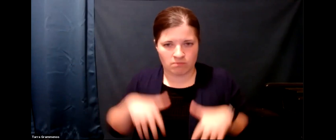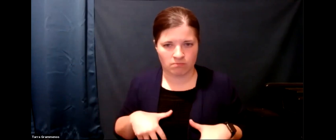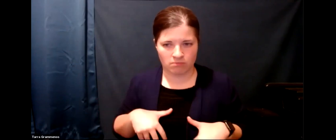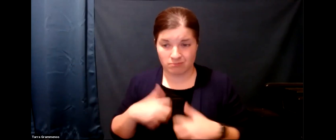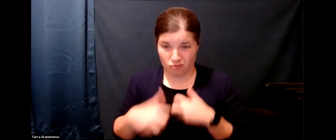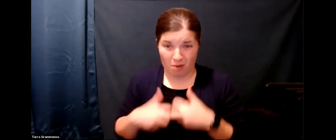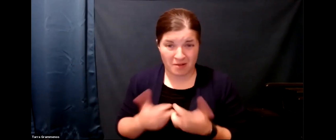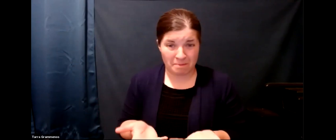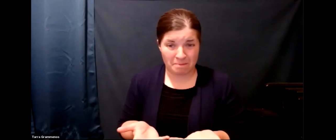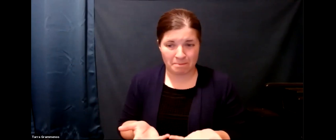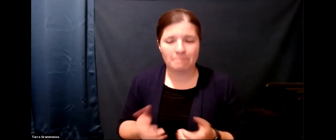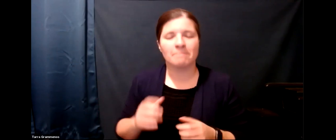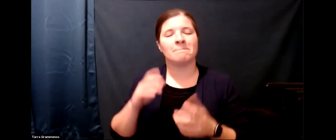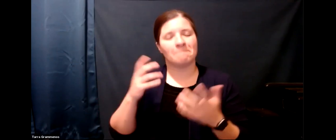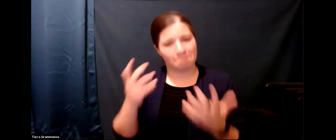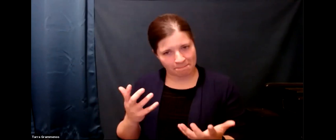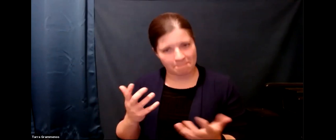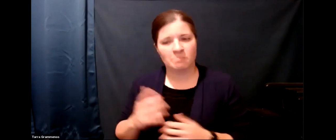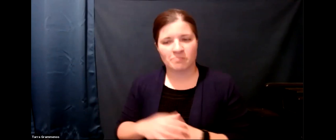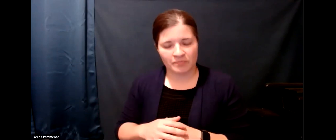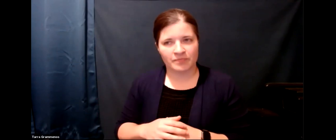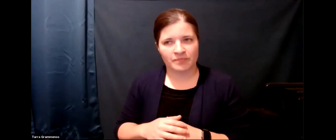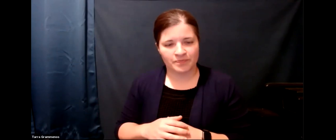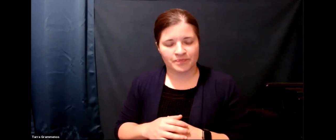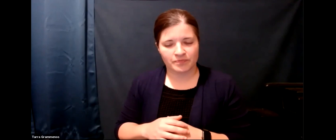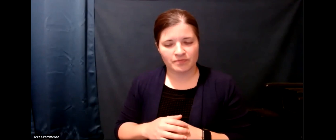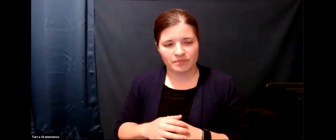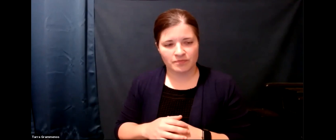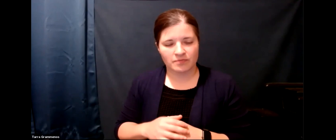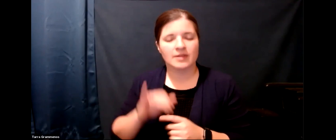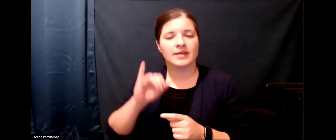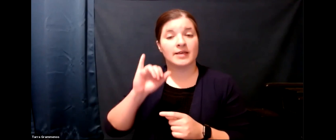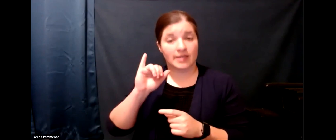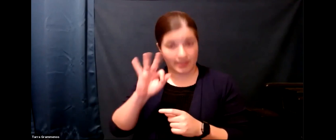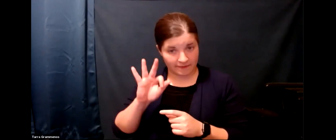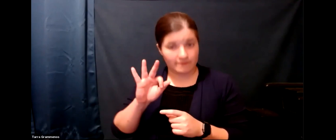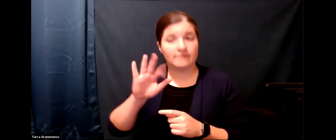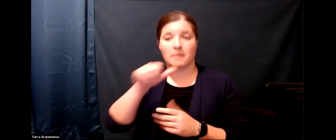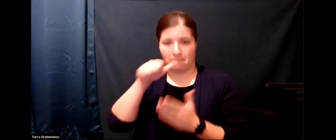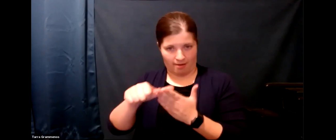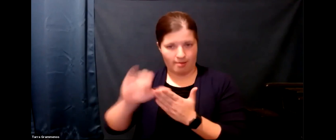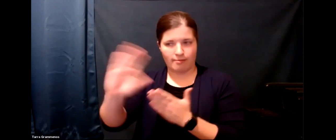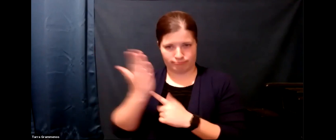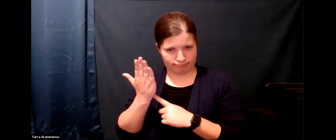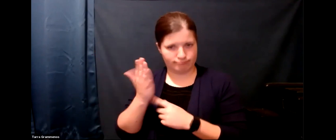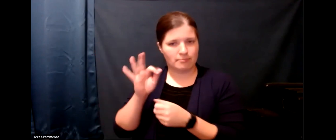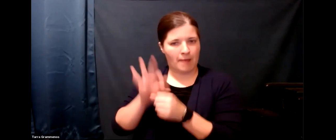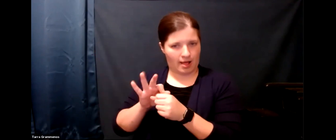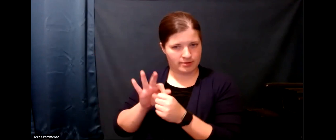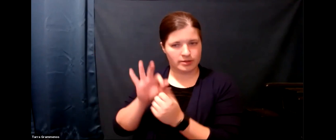I would say this. If you get the ballot by mail, but there's some sort of